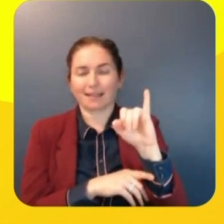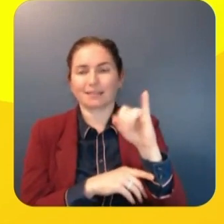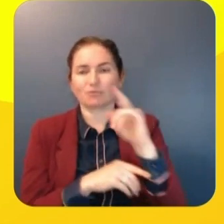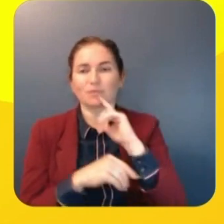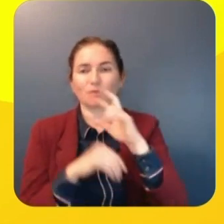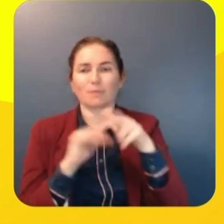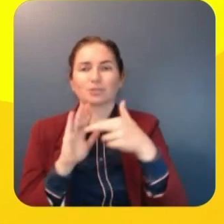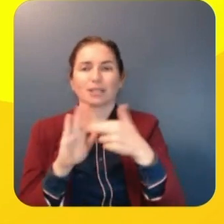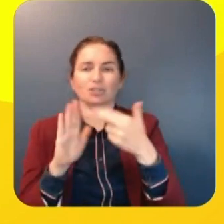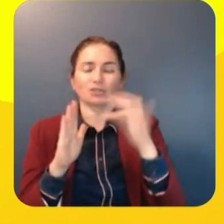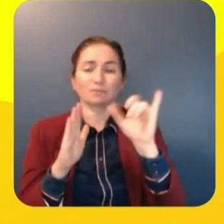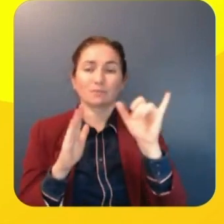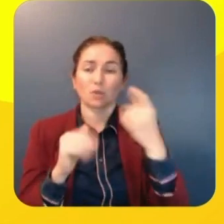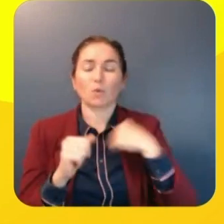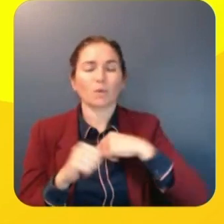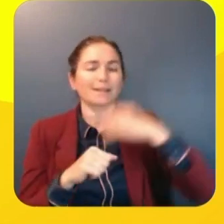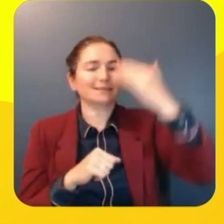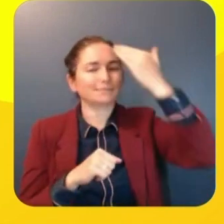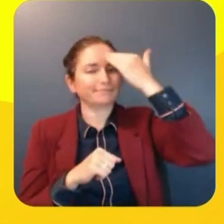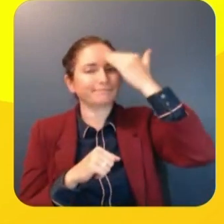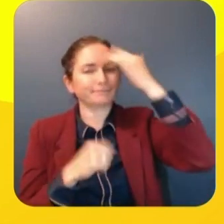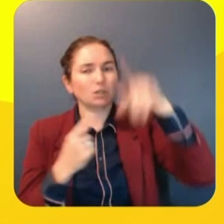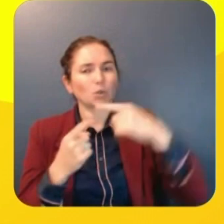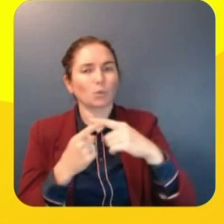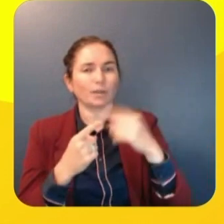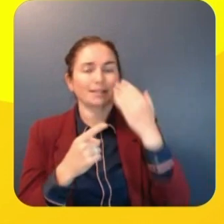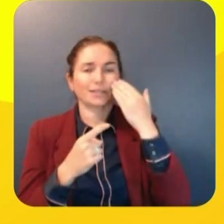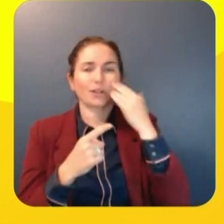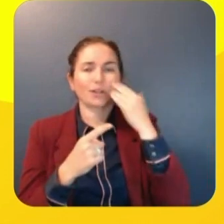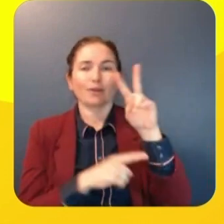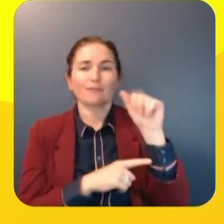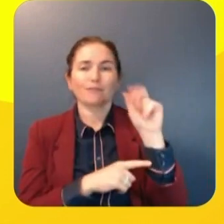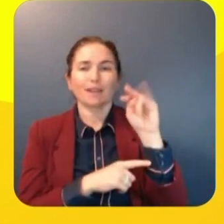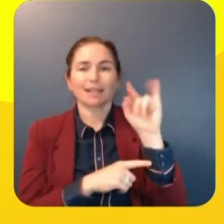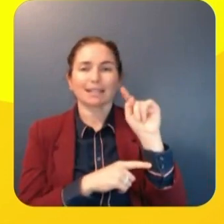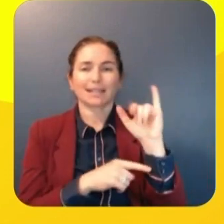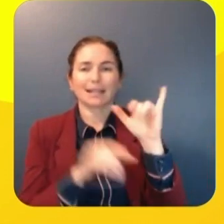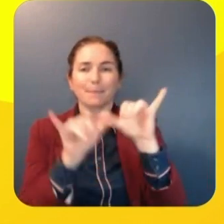We can tell when vanity metrics create an experience of inauthenticity.